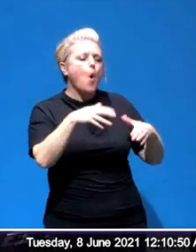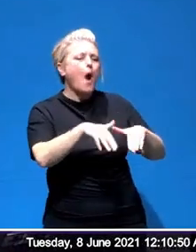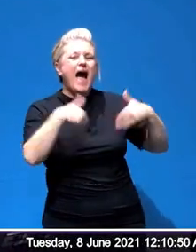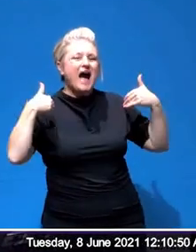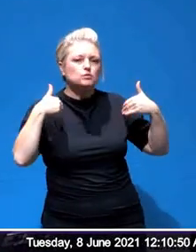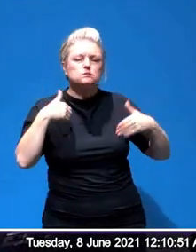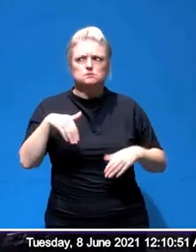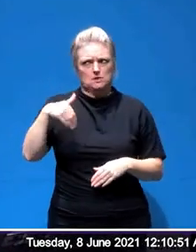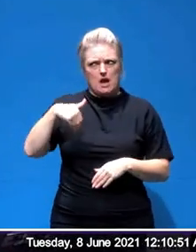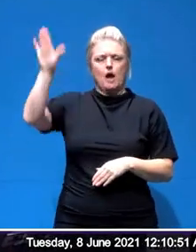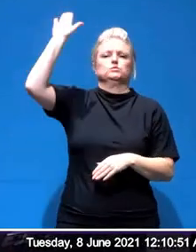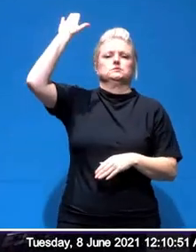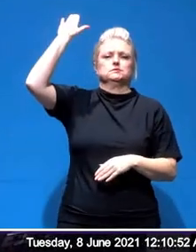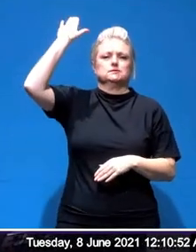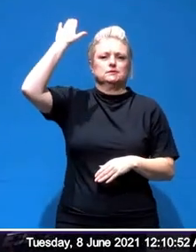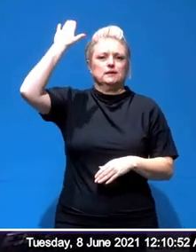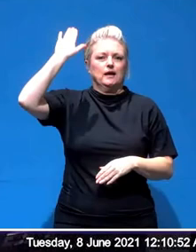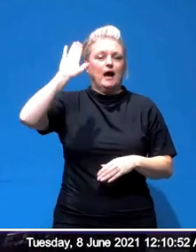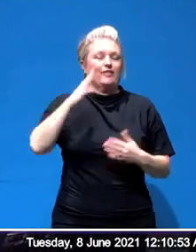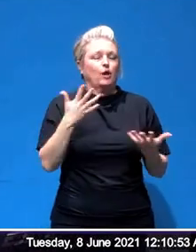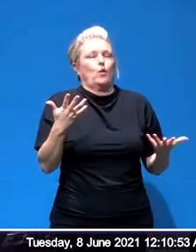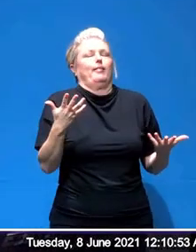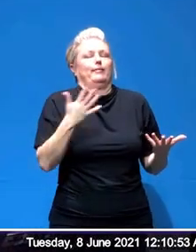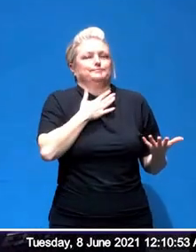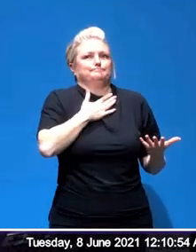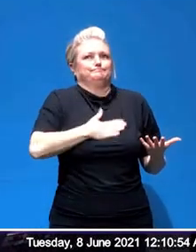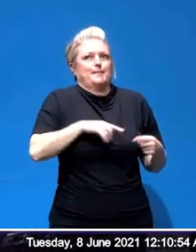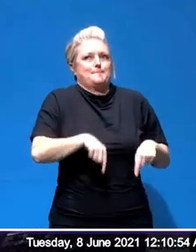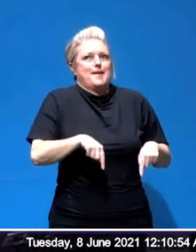I thought, blow it, I'm at the pool now and I've got my bathers on.